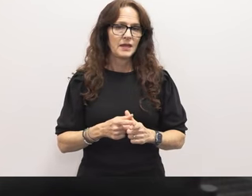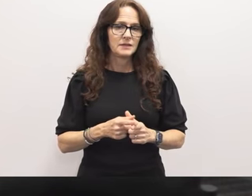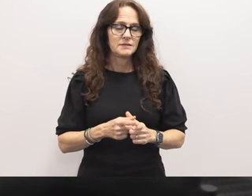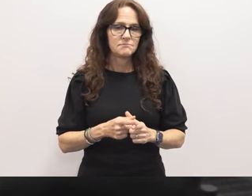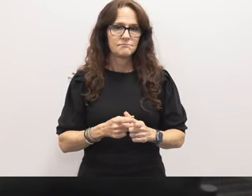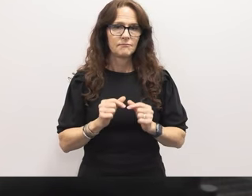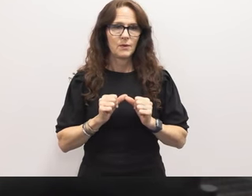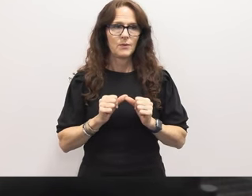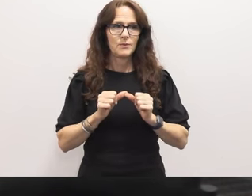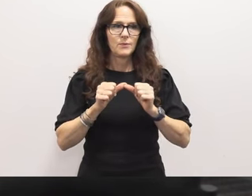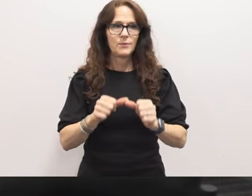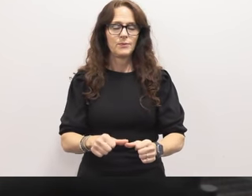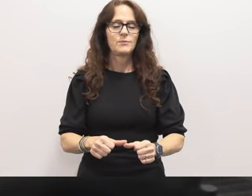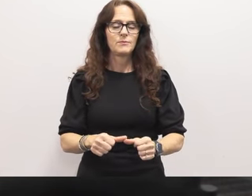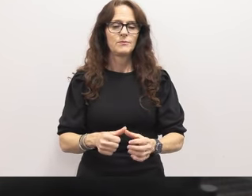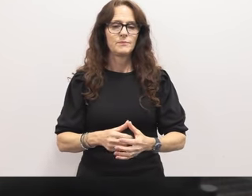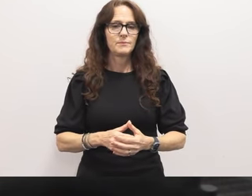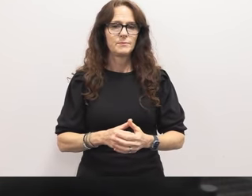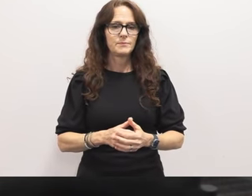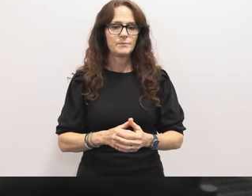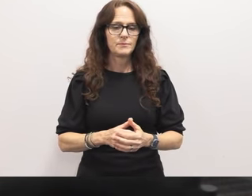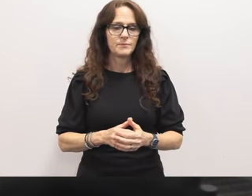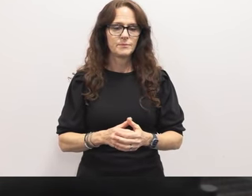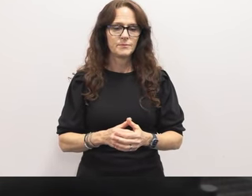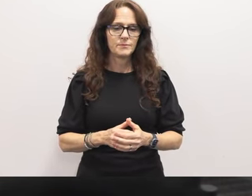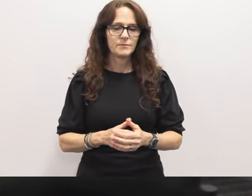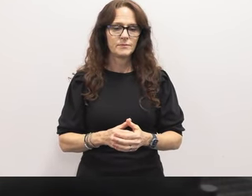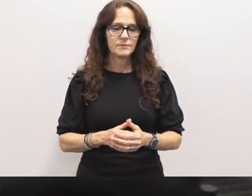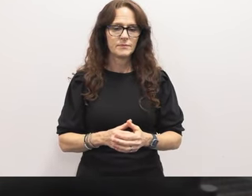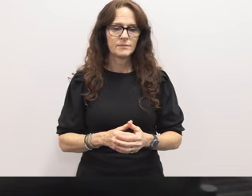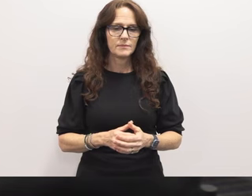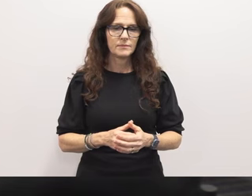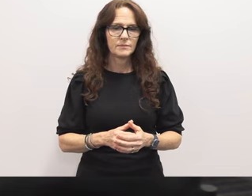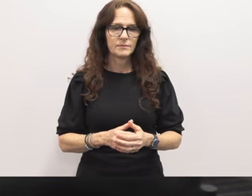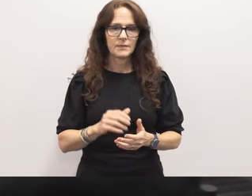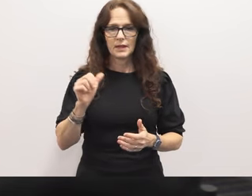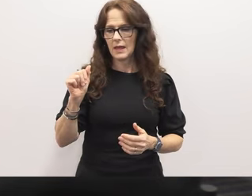was the anti-racism club that I started.